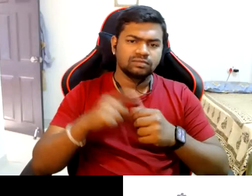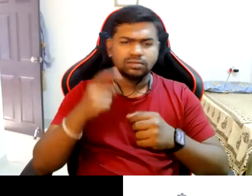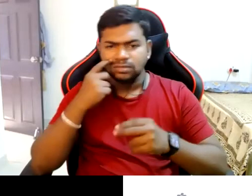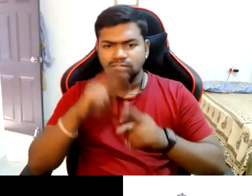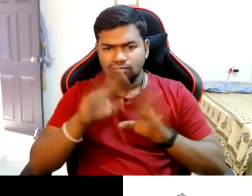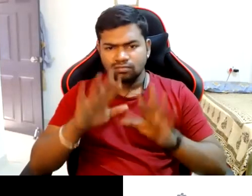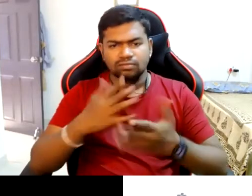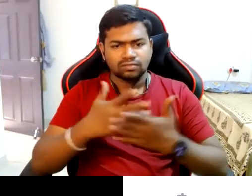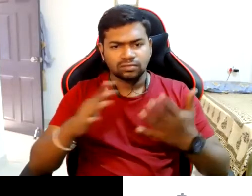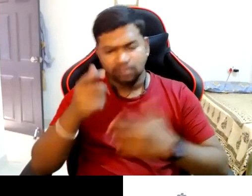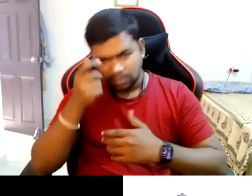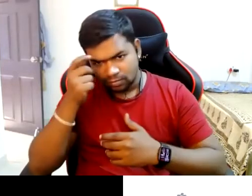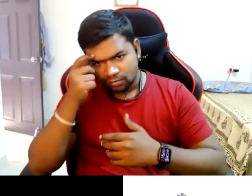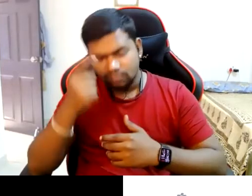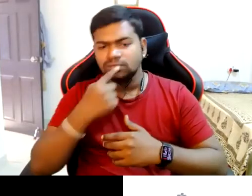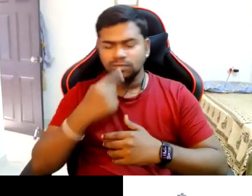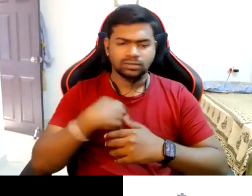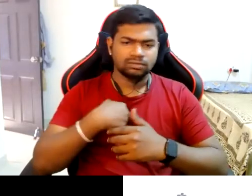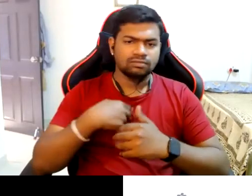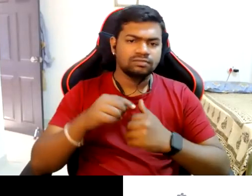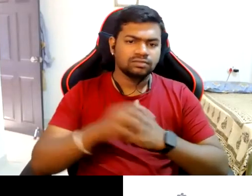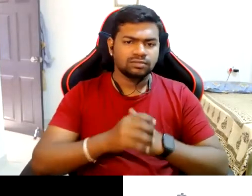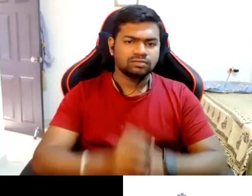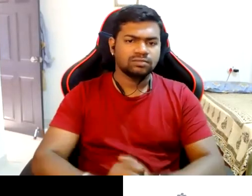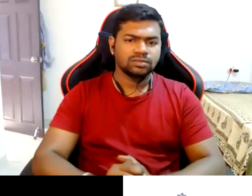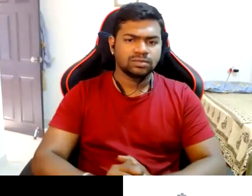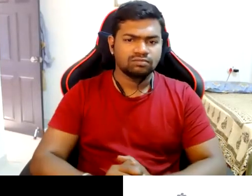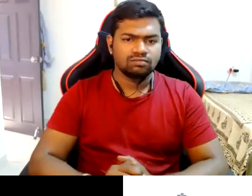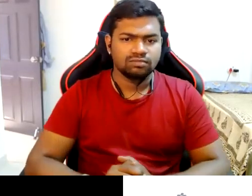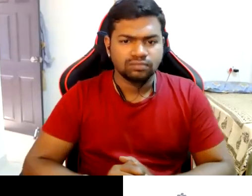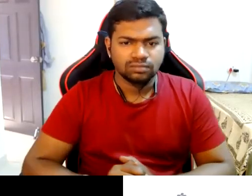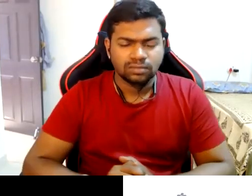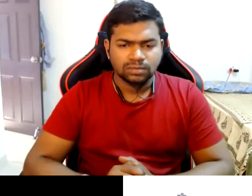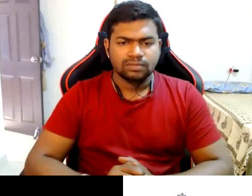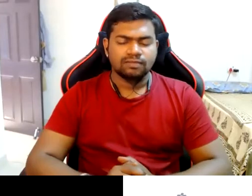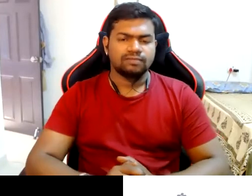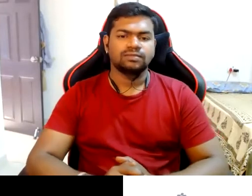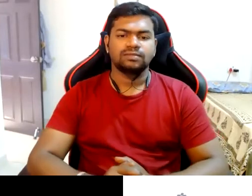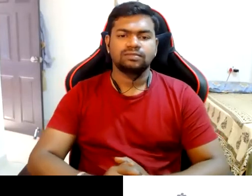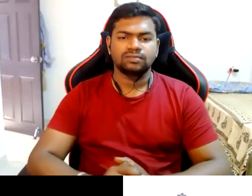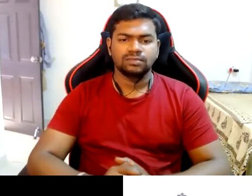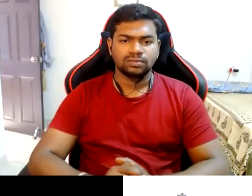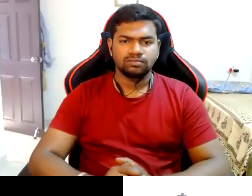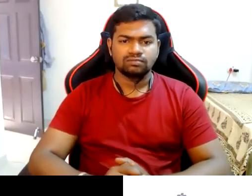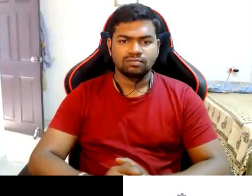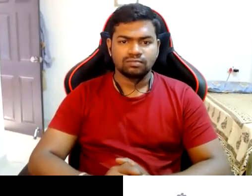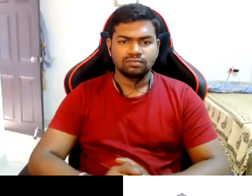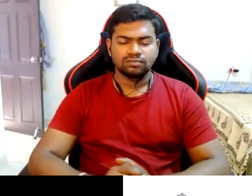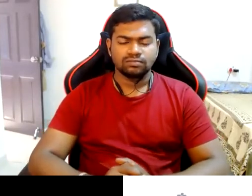come and tell me. so how do you drive inclusion? see there always a lot of good people,